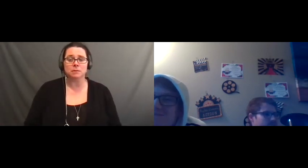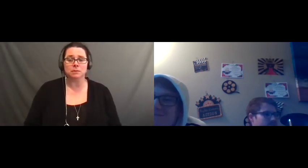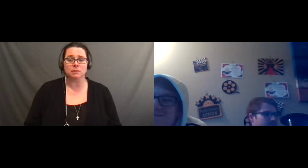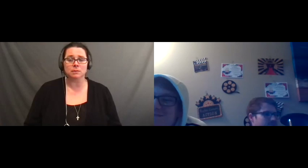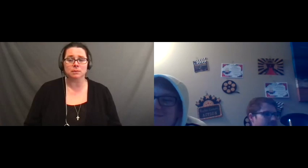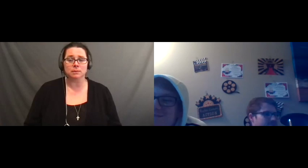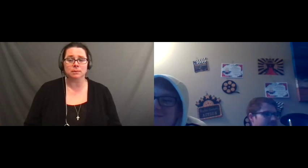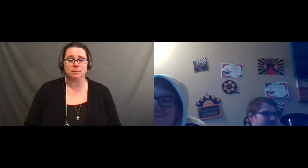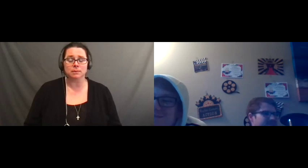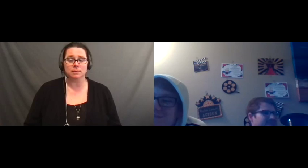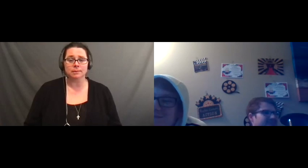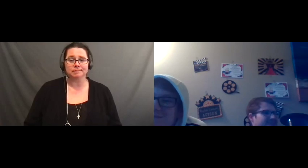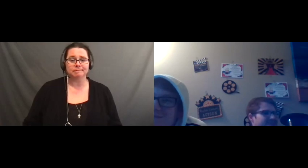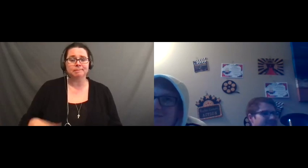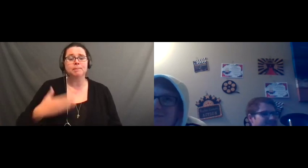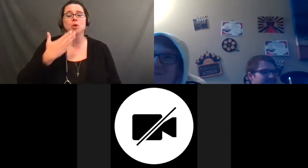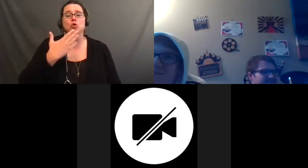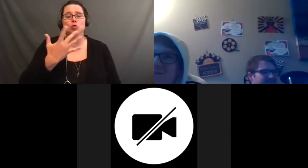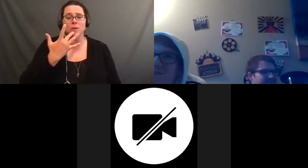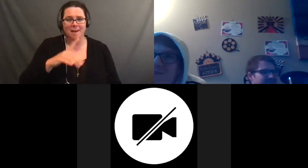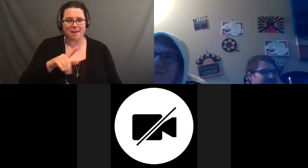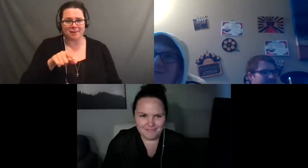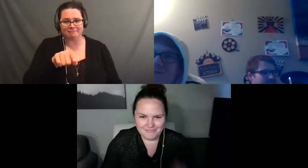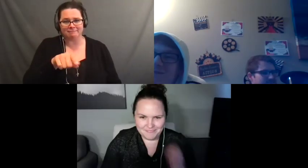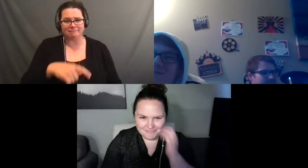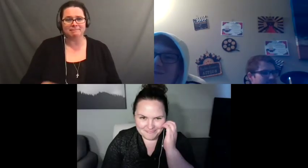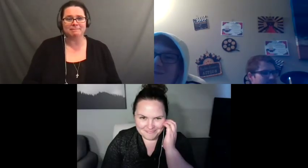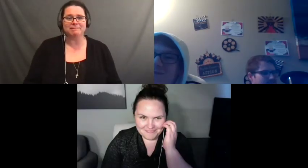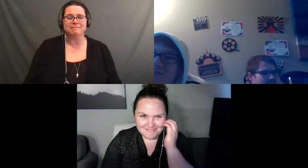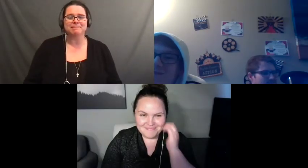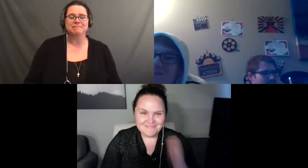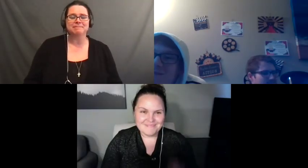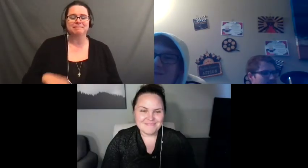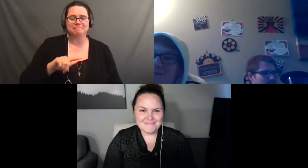Best of luck to you. All right.